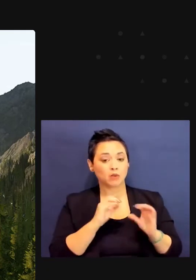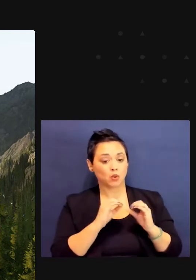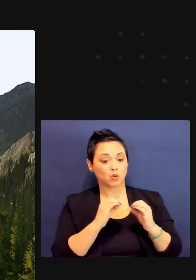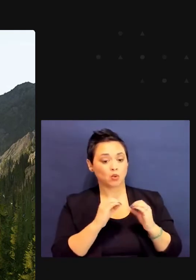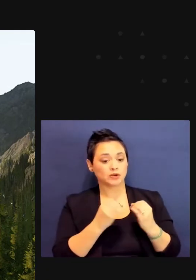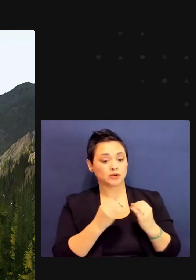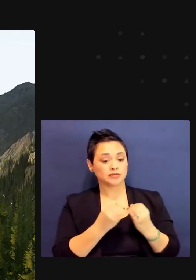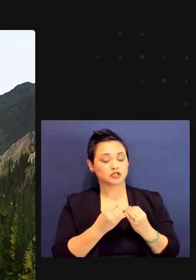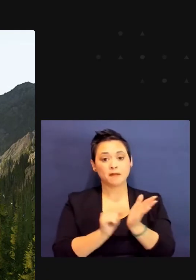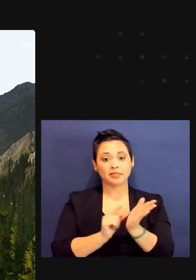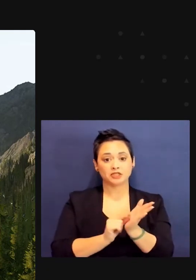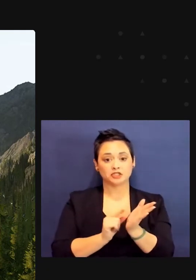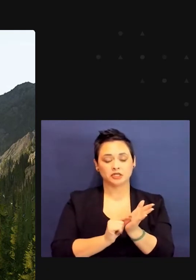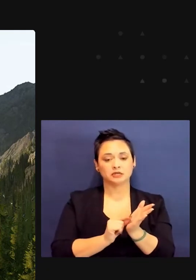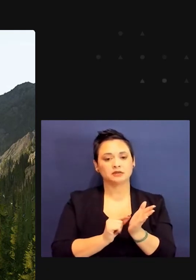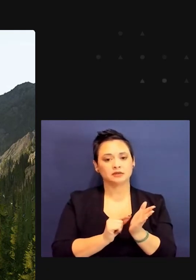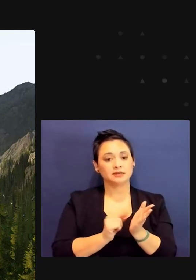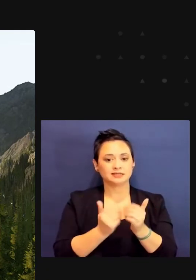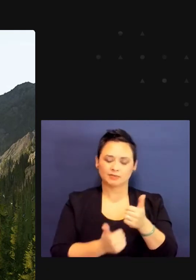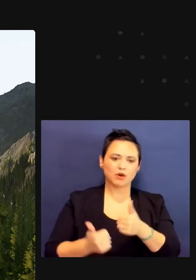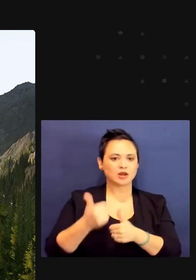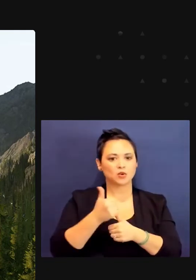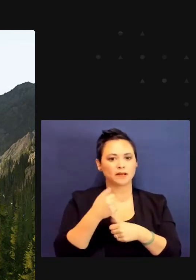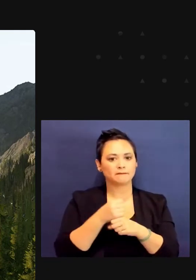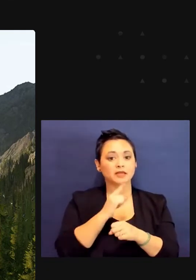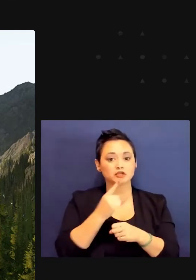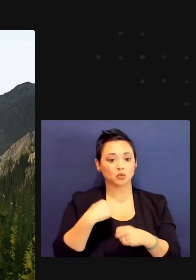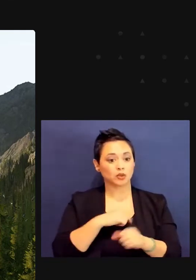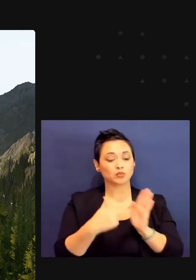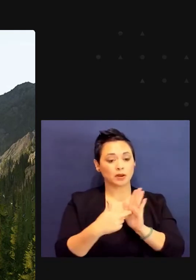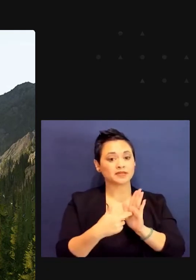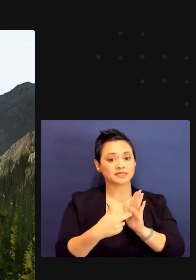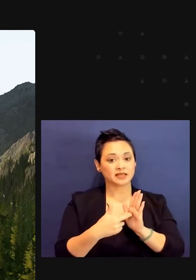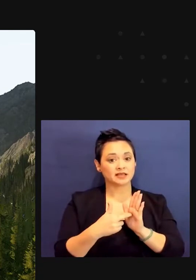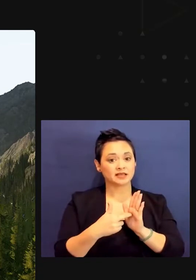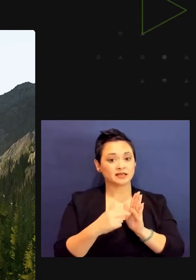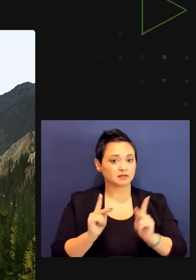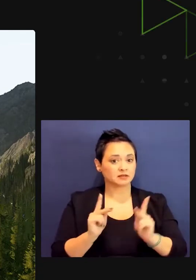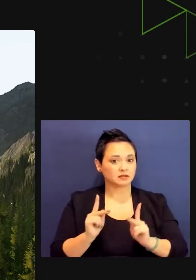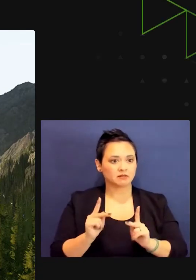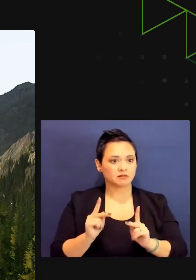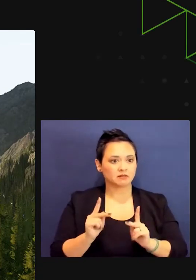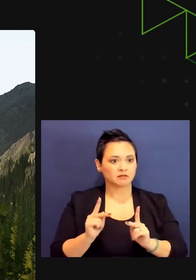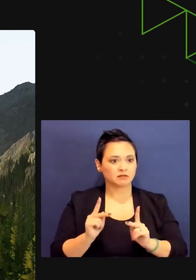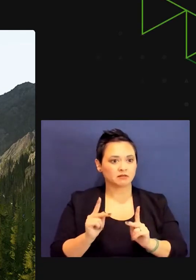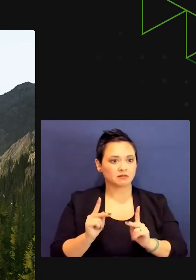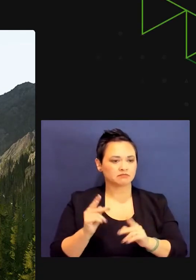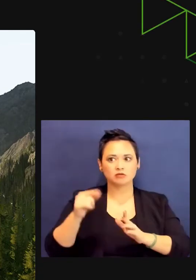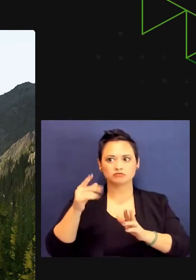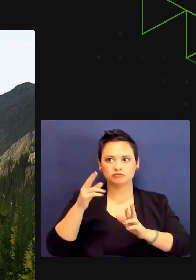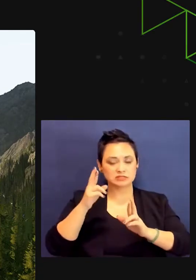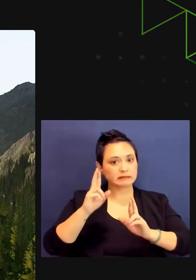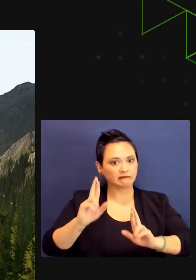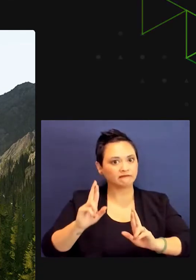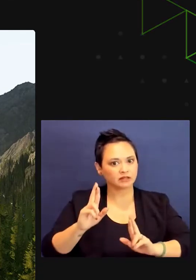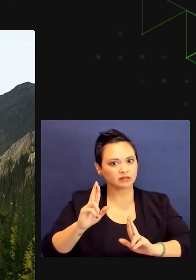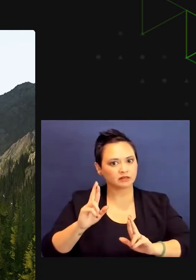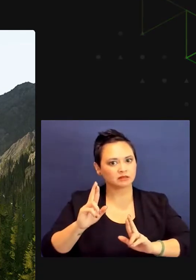folks of different backgrounds very respectfully. And that being able to actually make sure if we don't have that